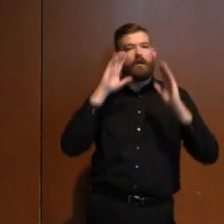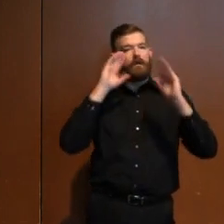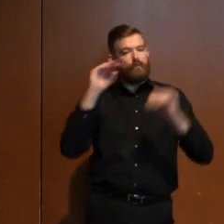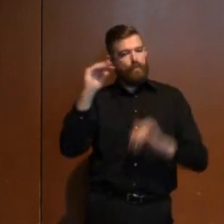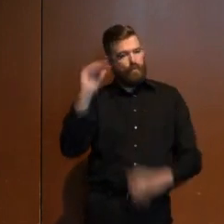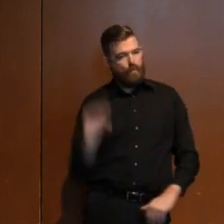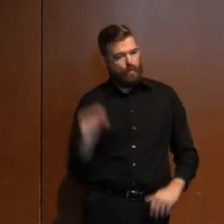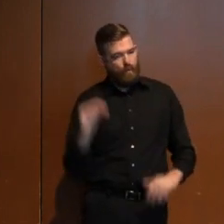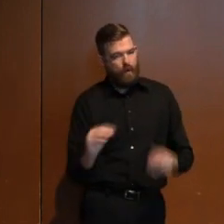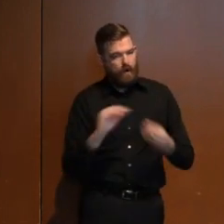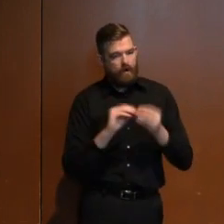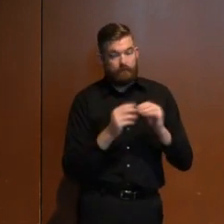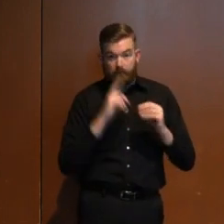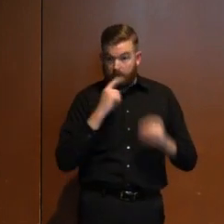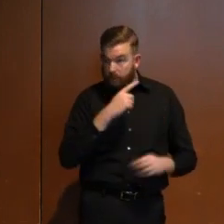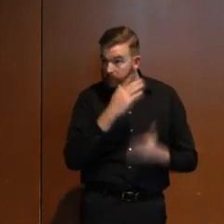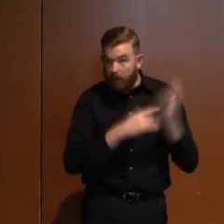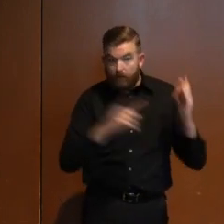ON HOPEFULLY AS THE GOVERNOR